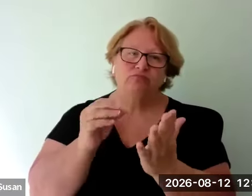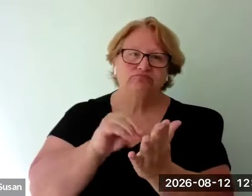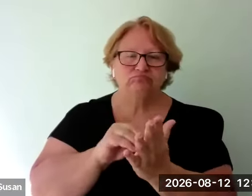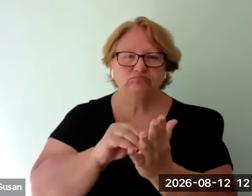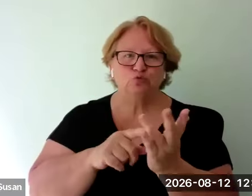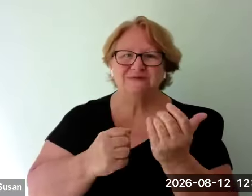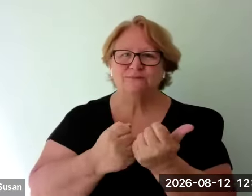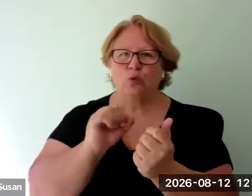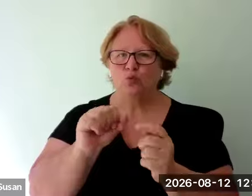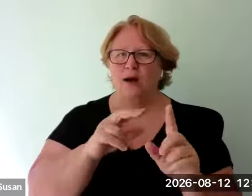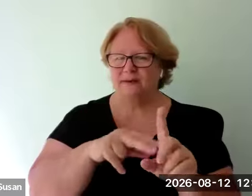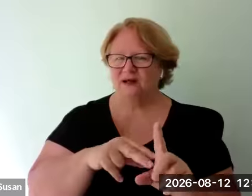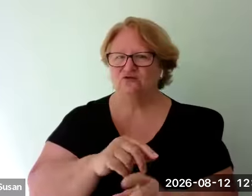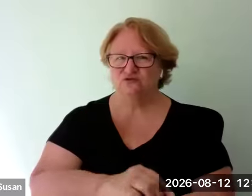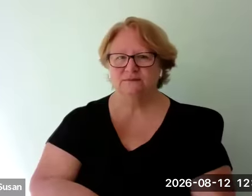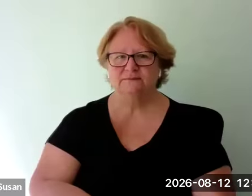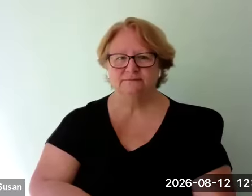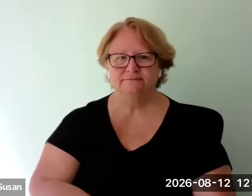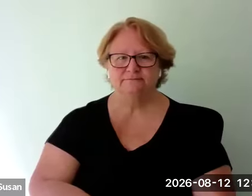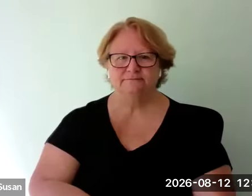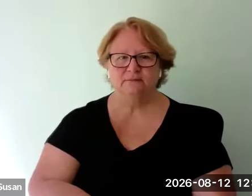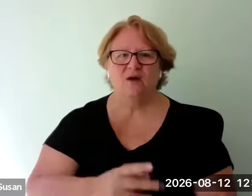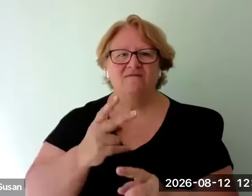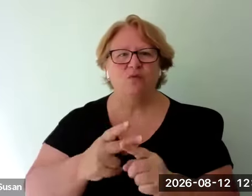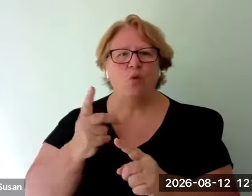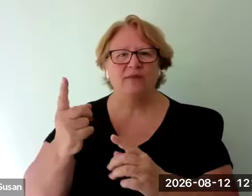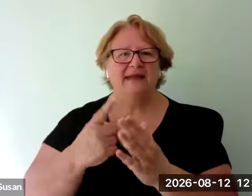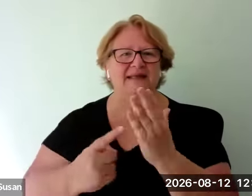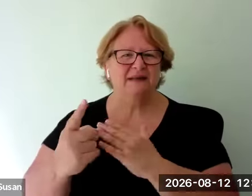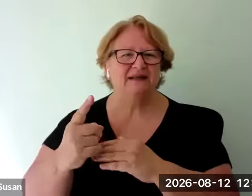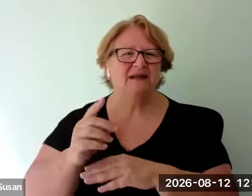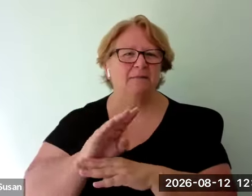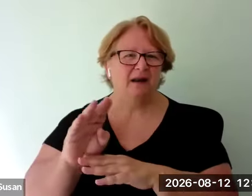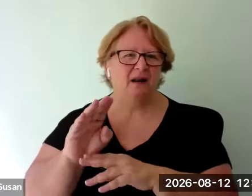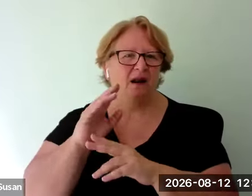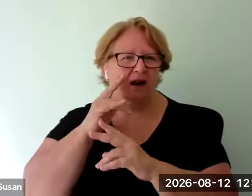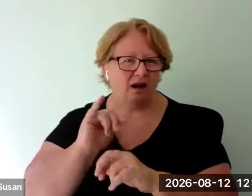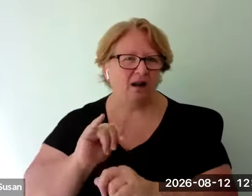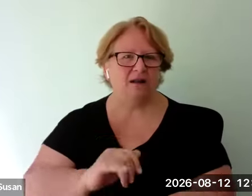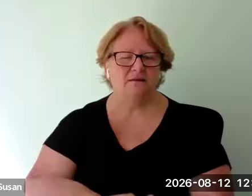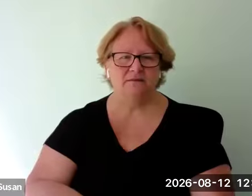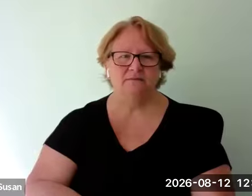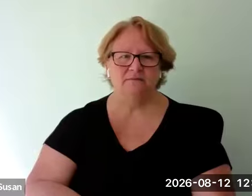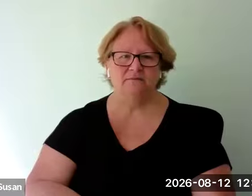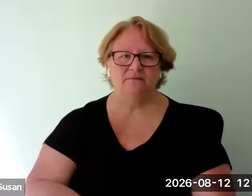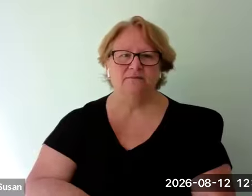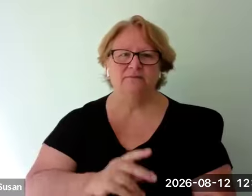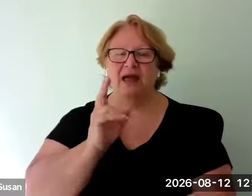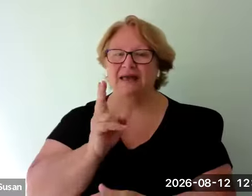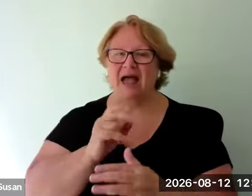other information you would like to support your application, and this will be provided to the independent